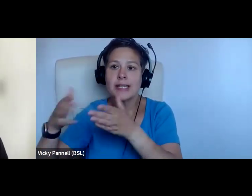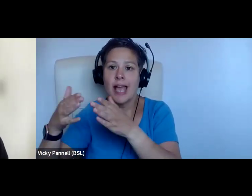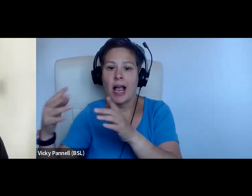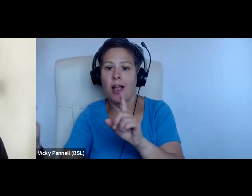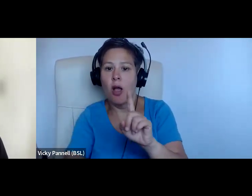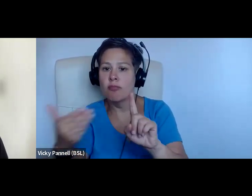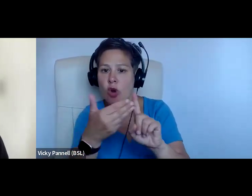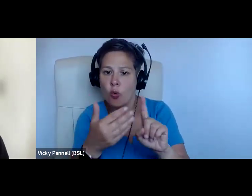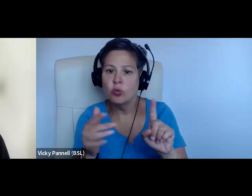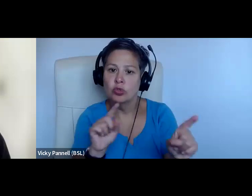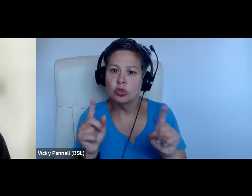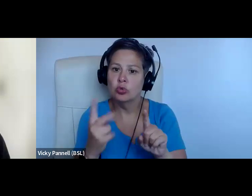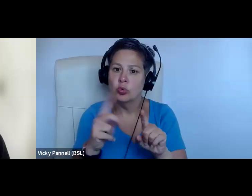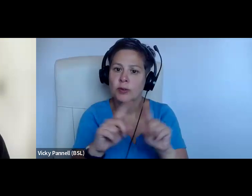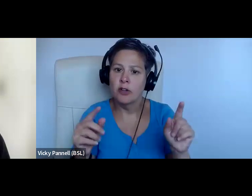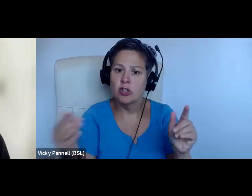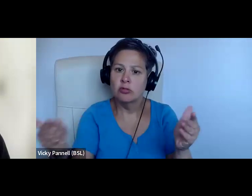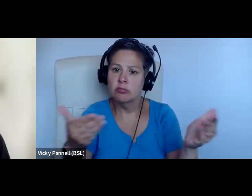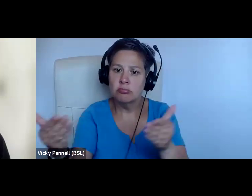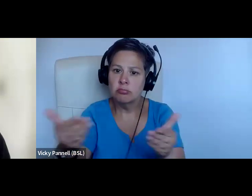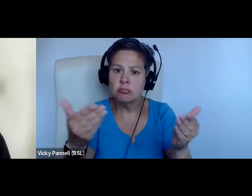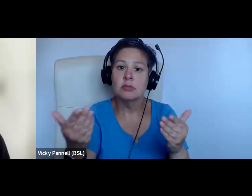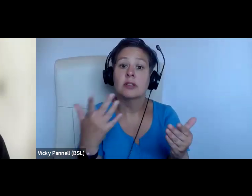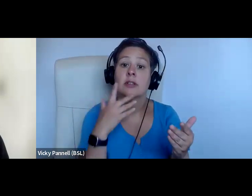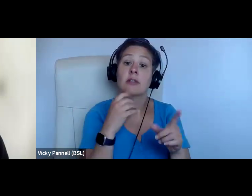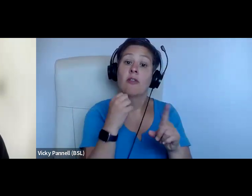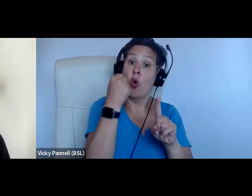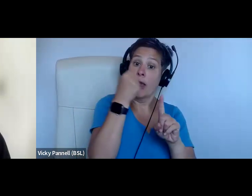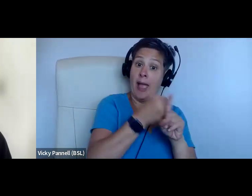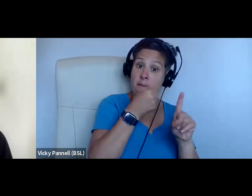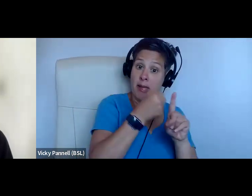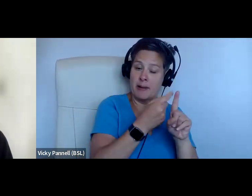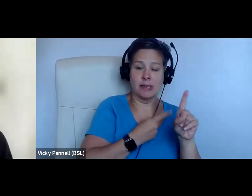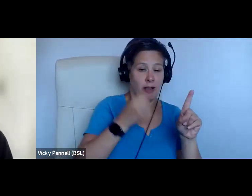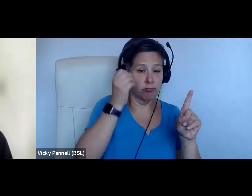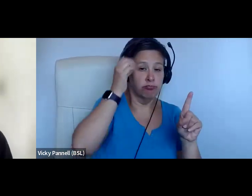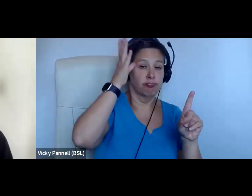more of that work. But my sense of it is that one of the things that one's trying to do in campaigning is to